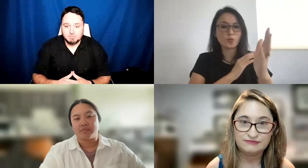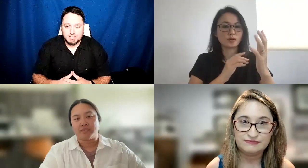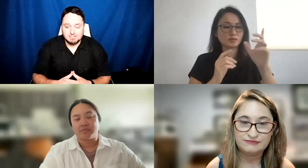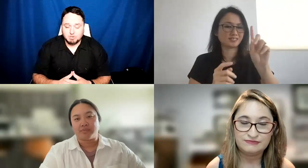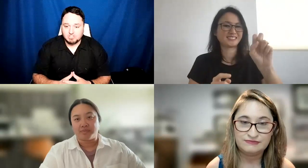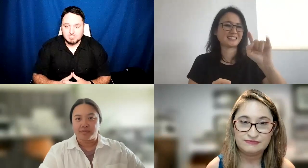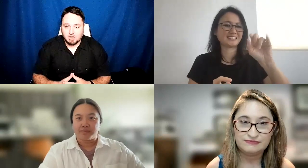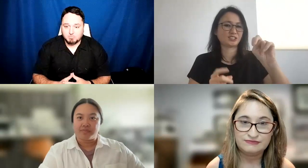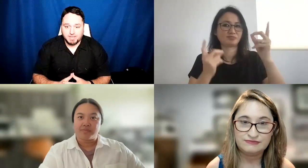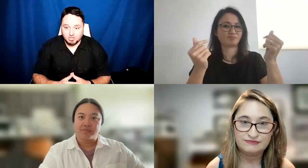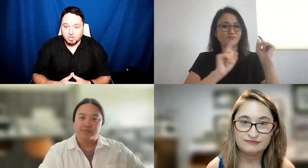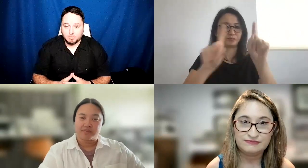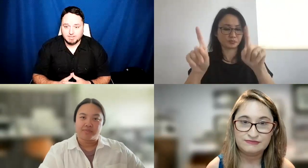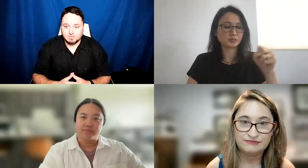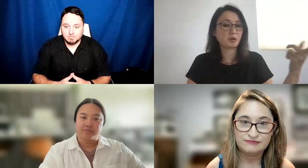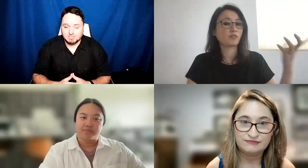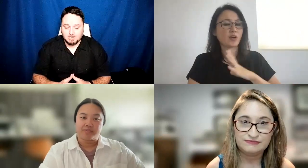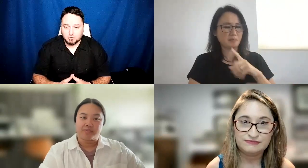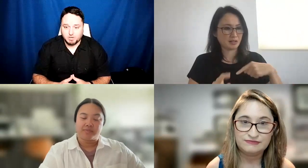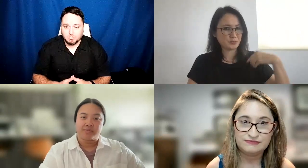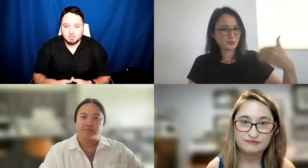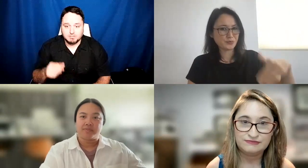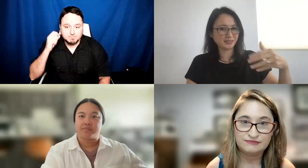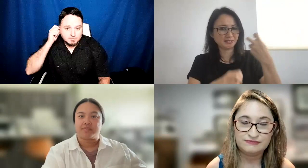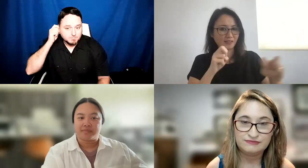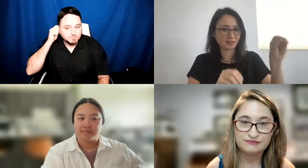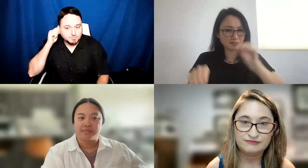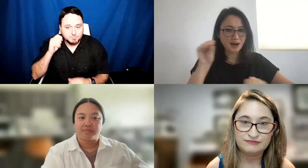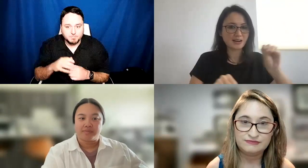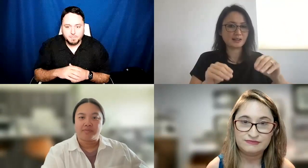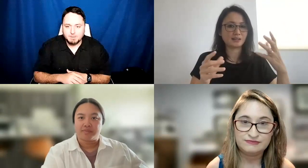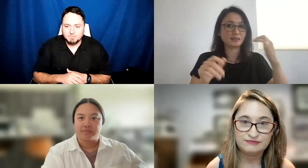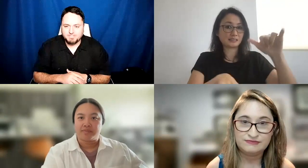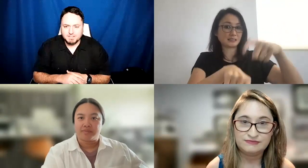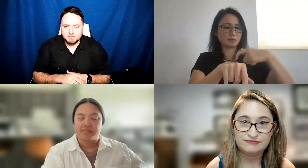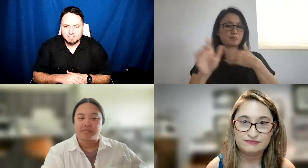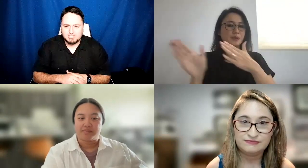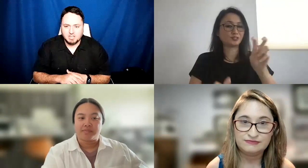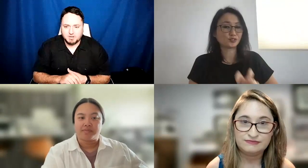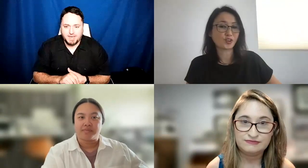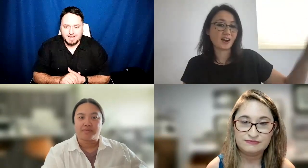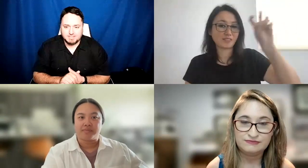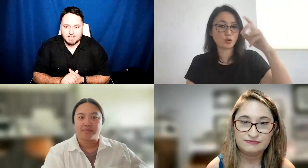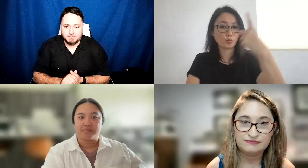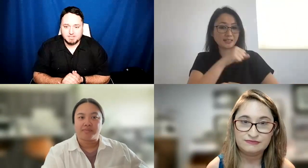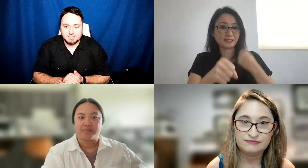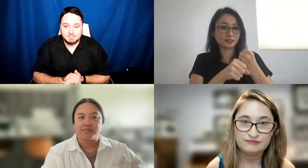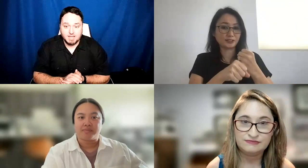something easily, we could just take off the plane and go and get to our destination quicker. But we found that it was actually tougher to pack at the time, because at the time